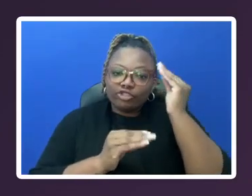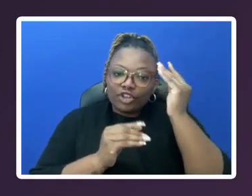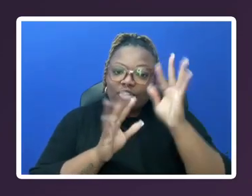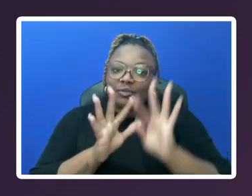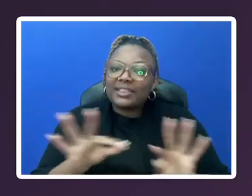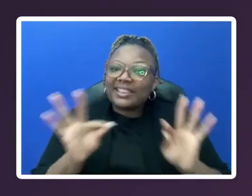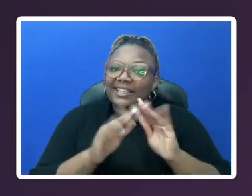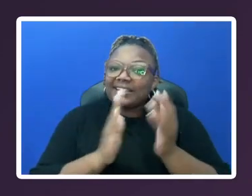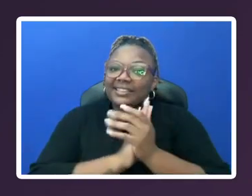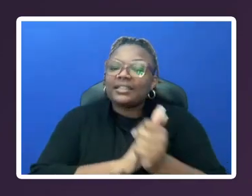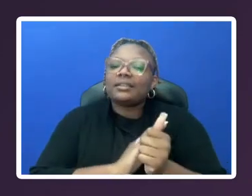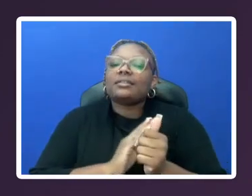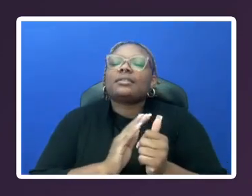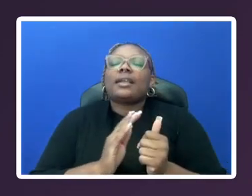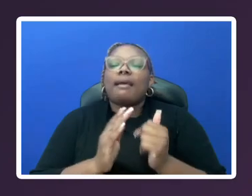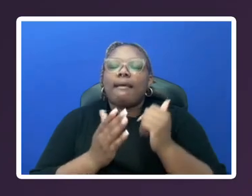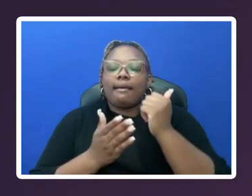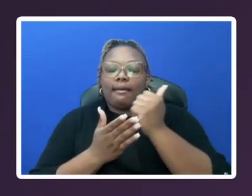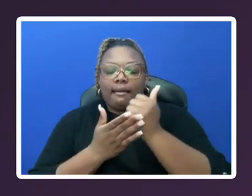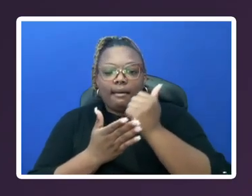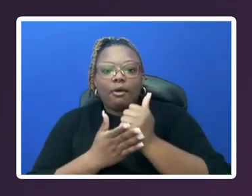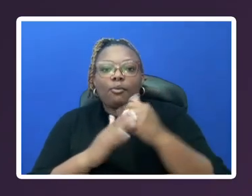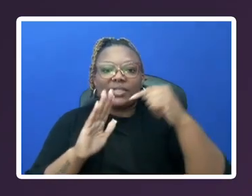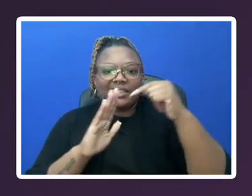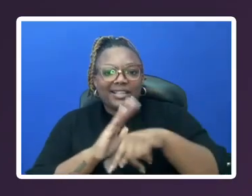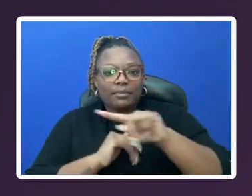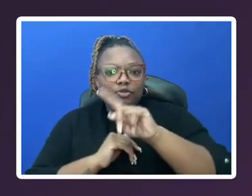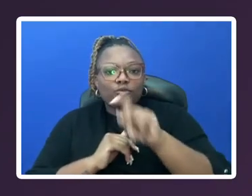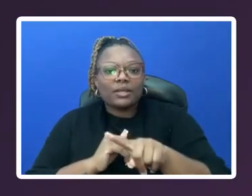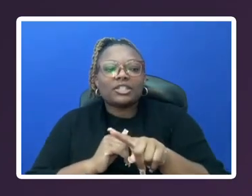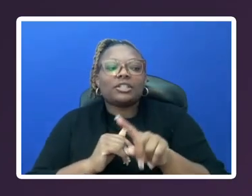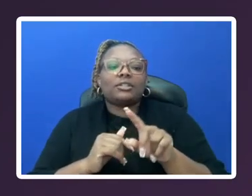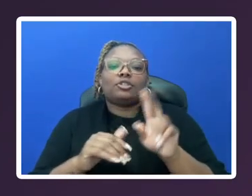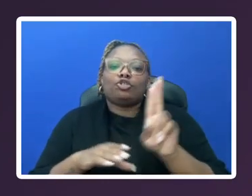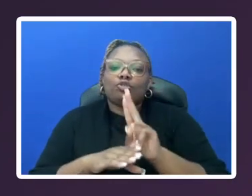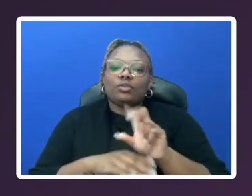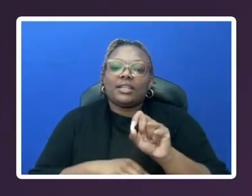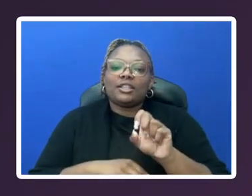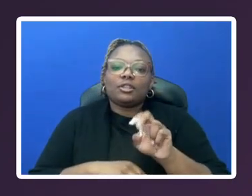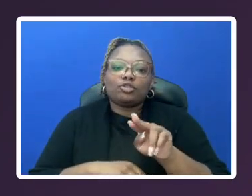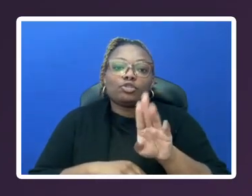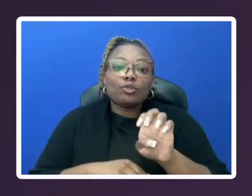the sources you are working with. Next we will learn about other important